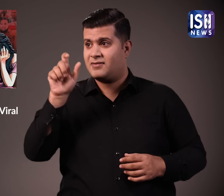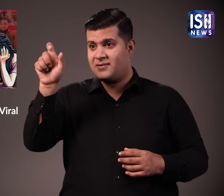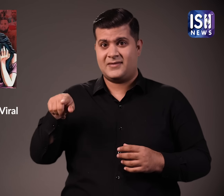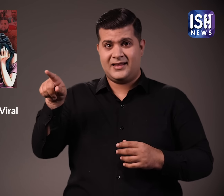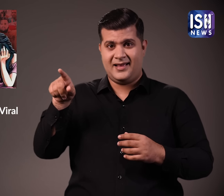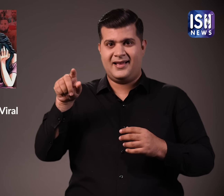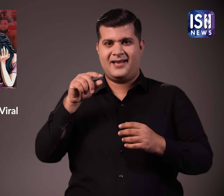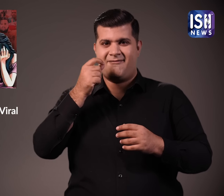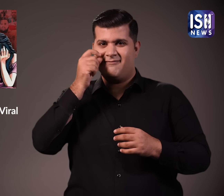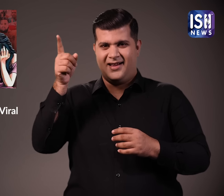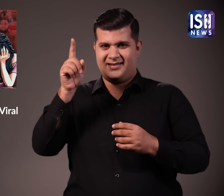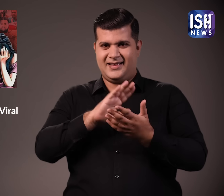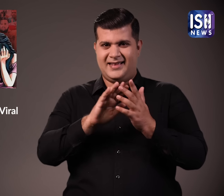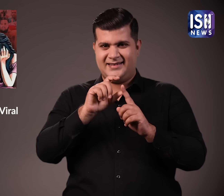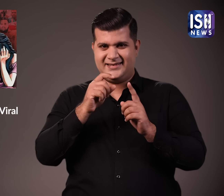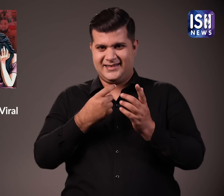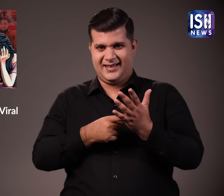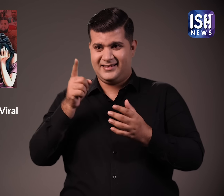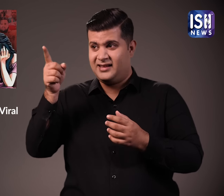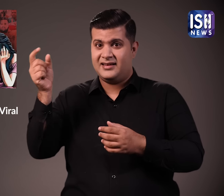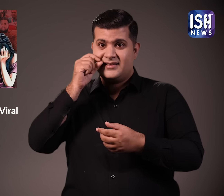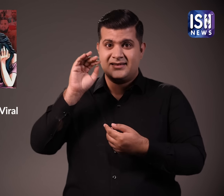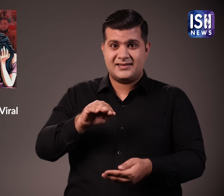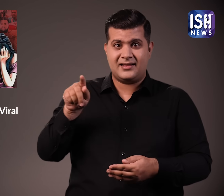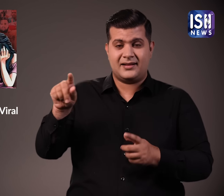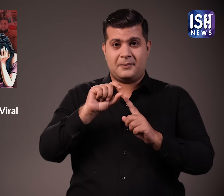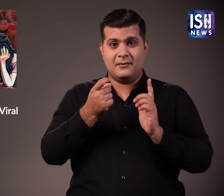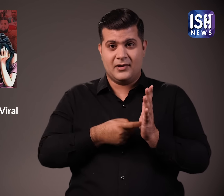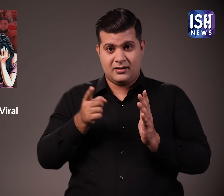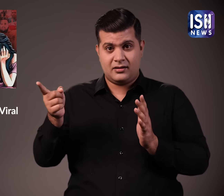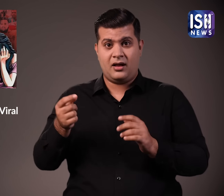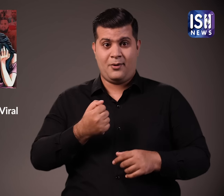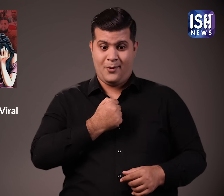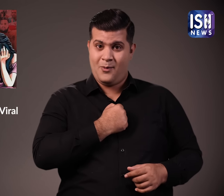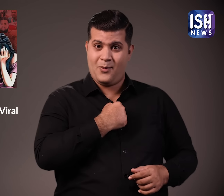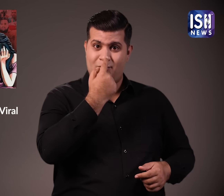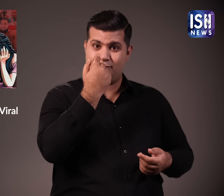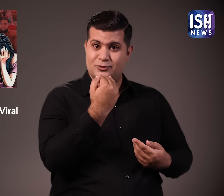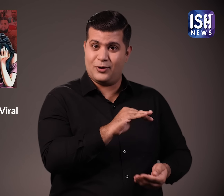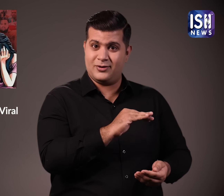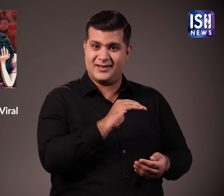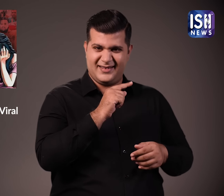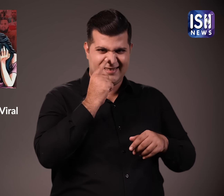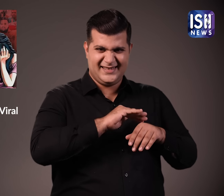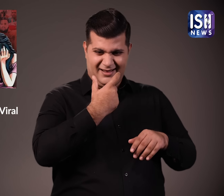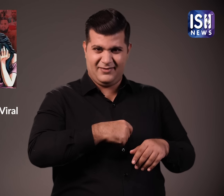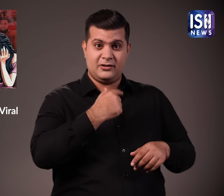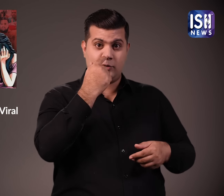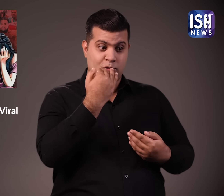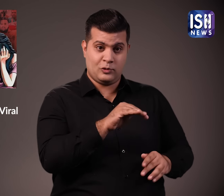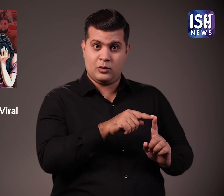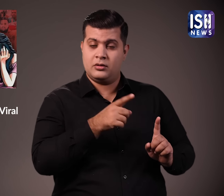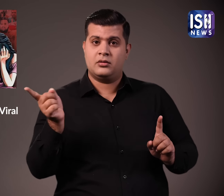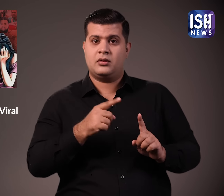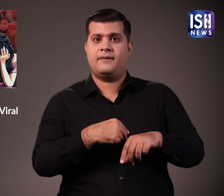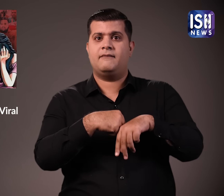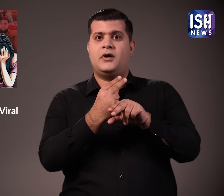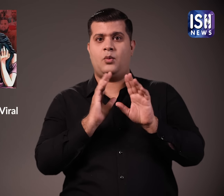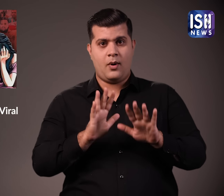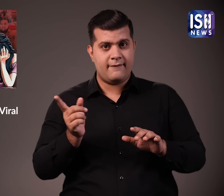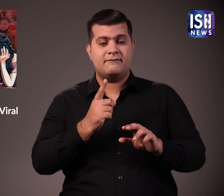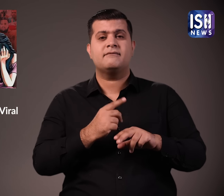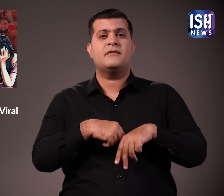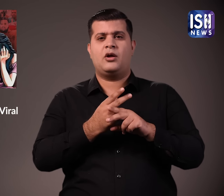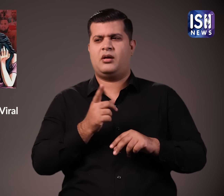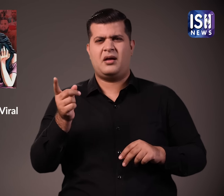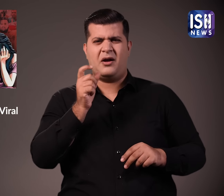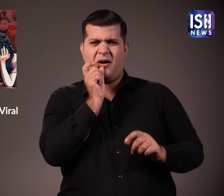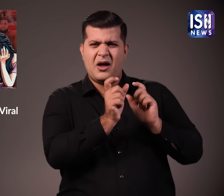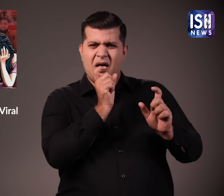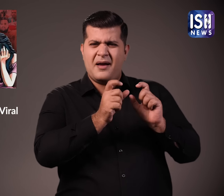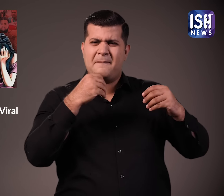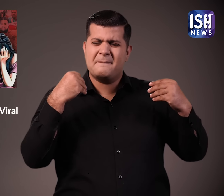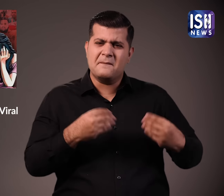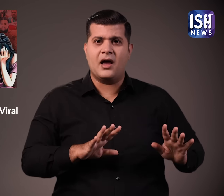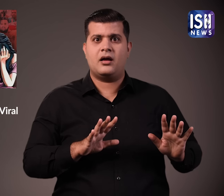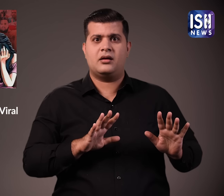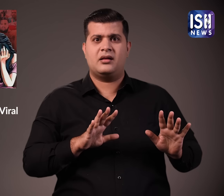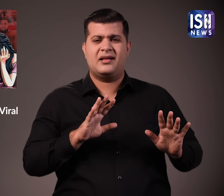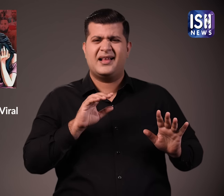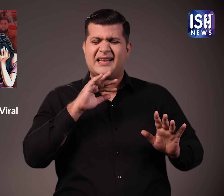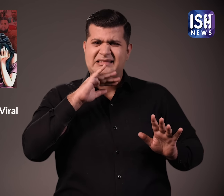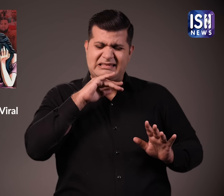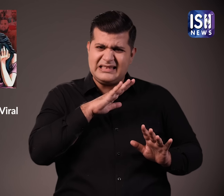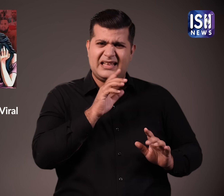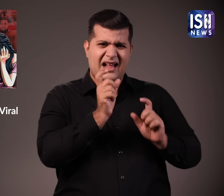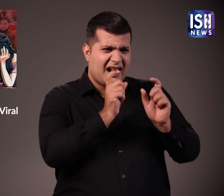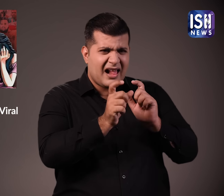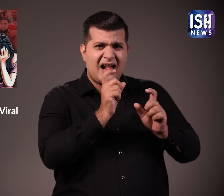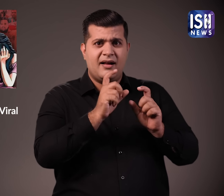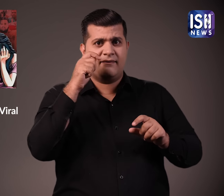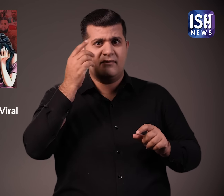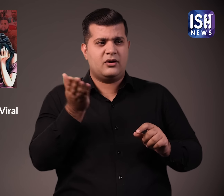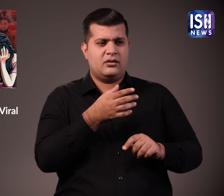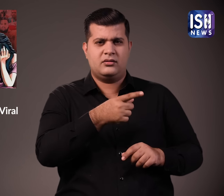The woman further accused Revanna's son, Prajwal of misbehaving with her daughter on multiple video calls